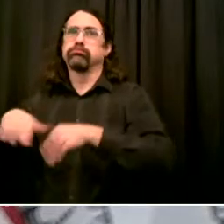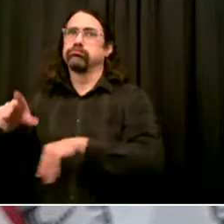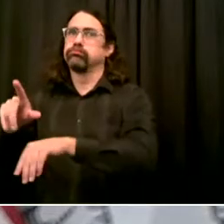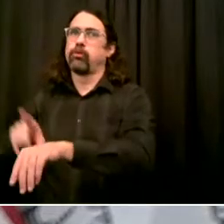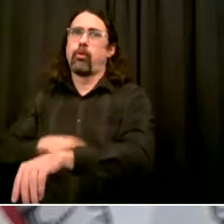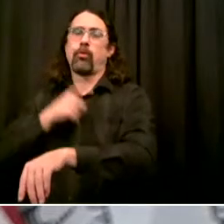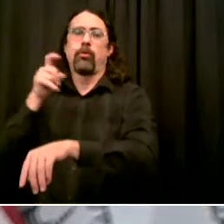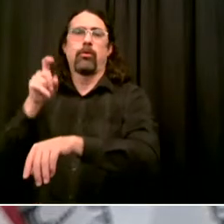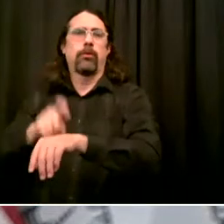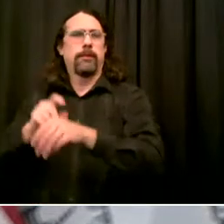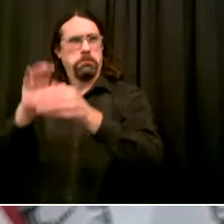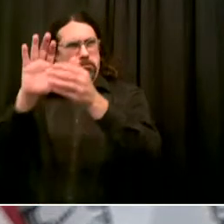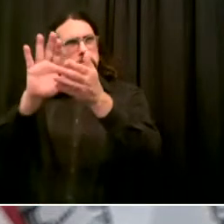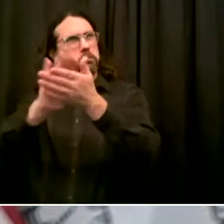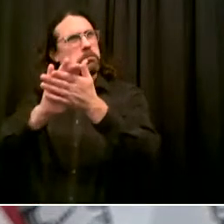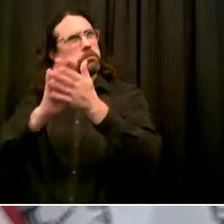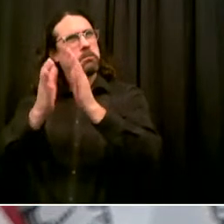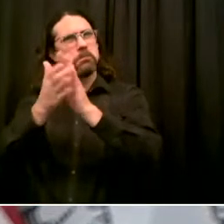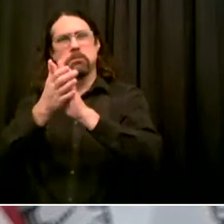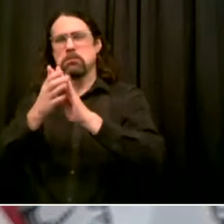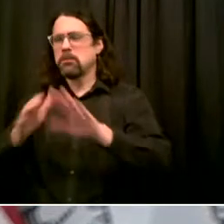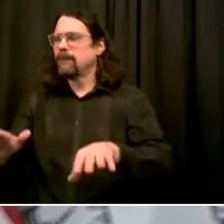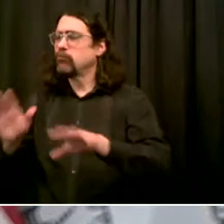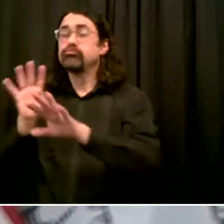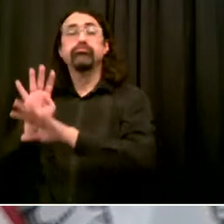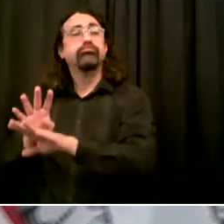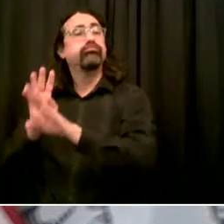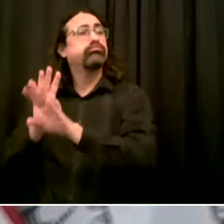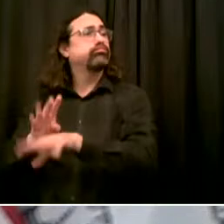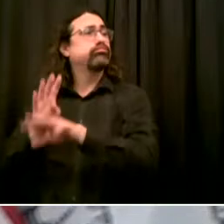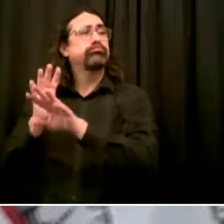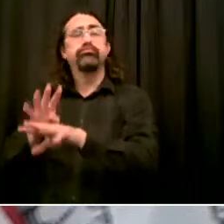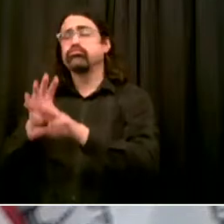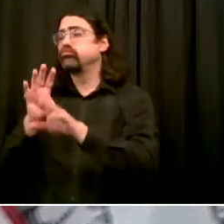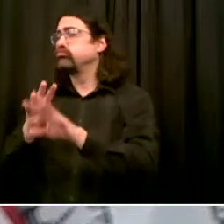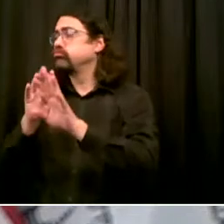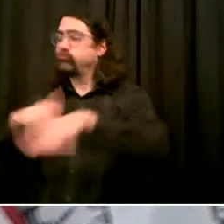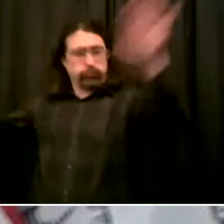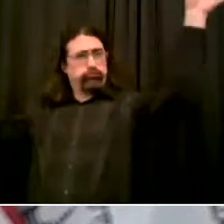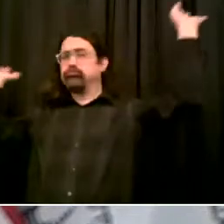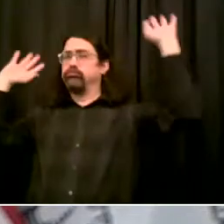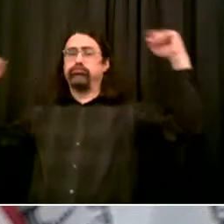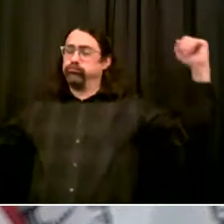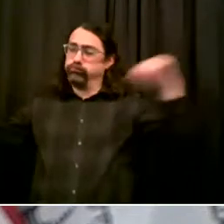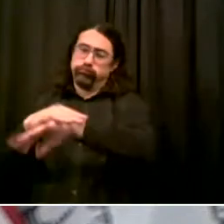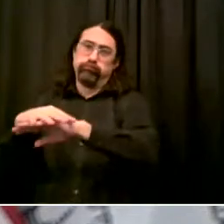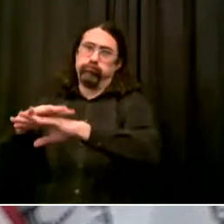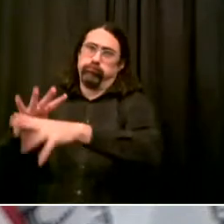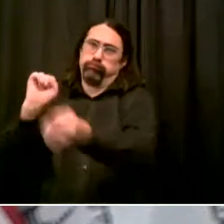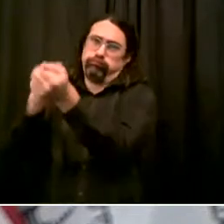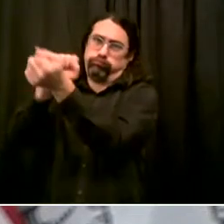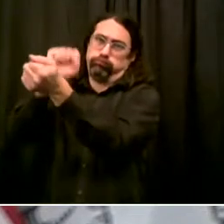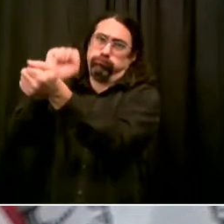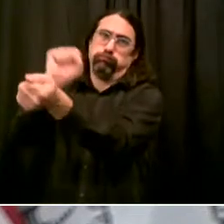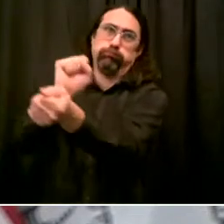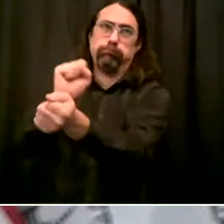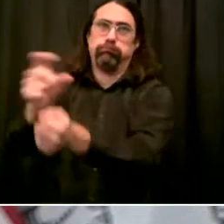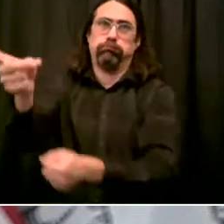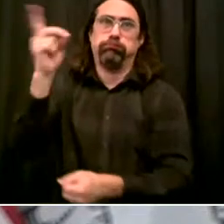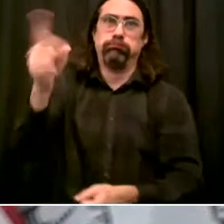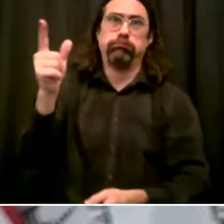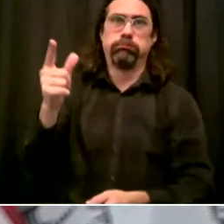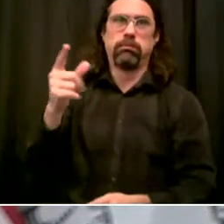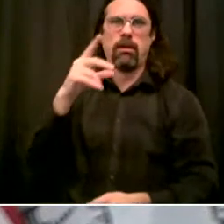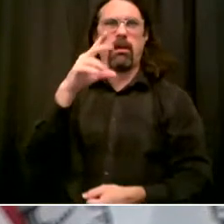AGGRESSIVE ARRESTS WITH PUSHING